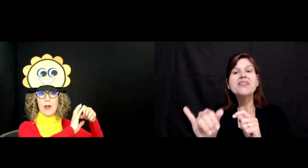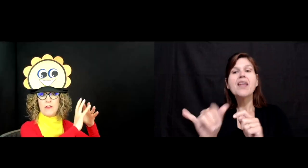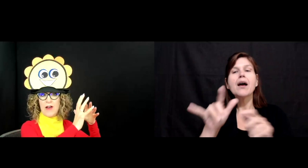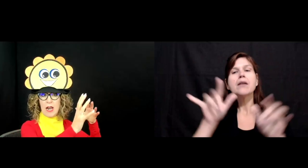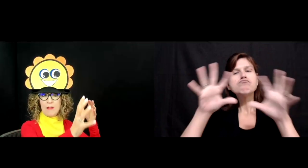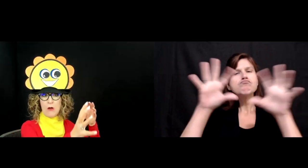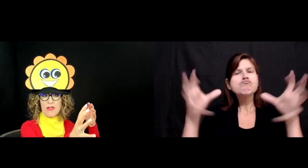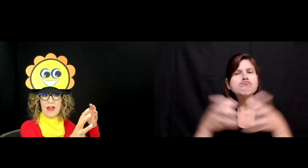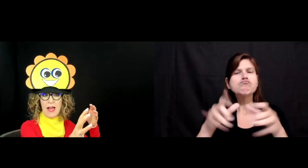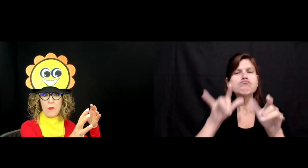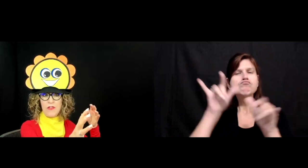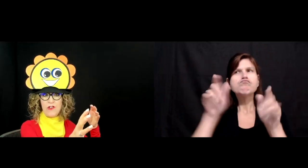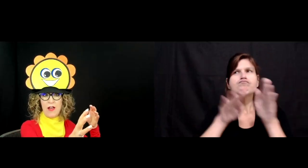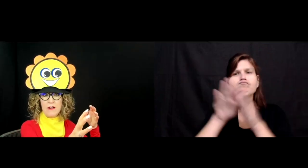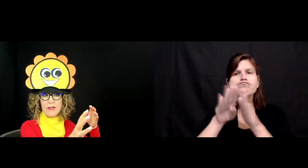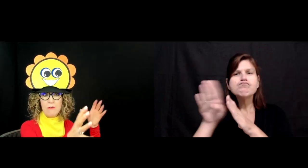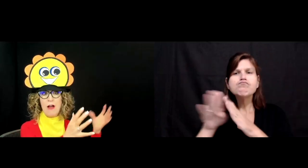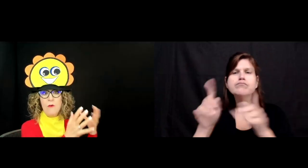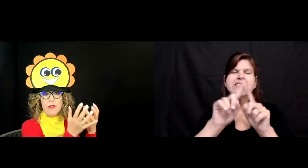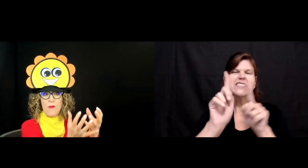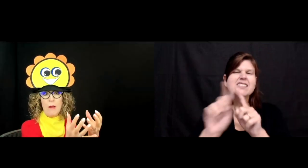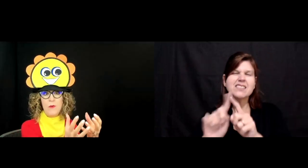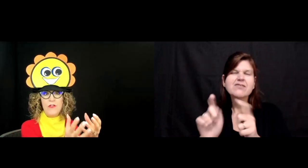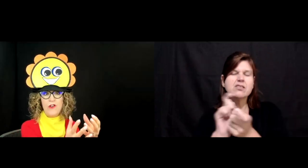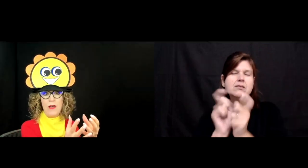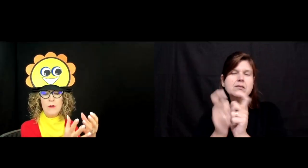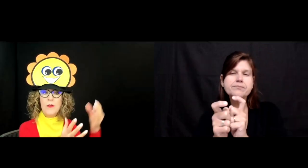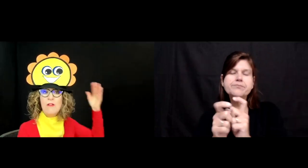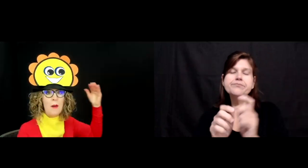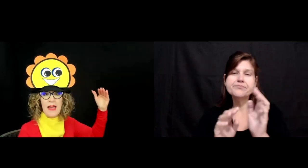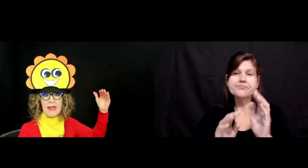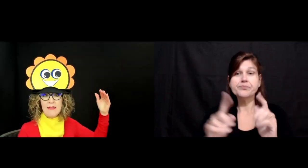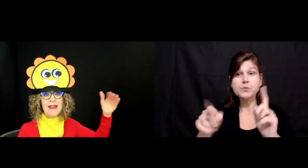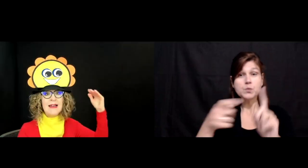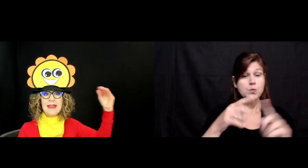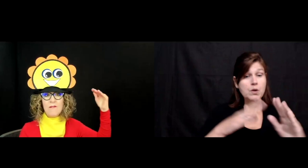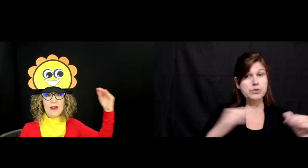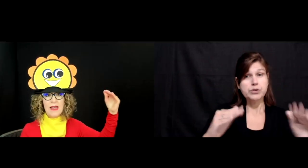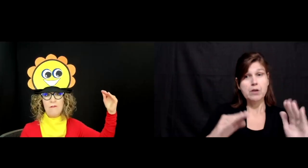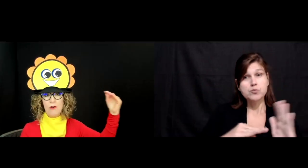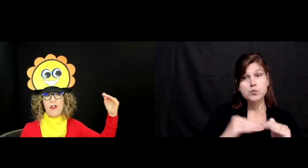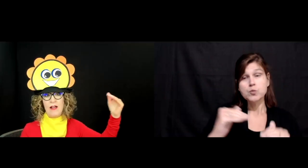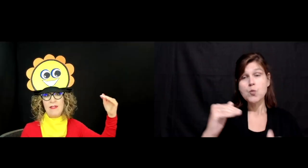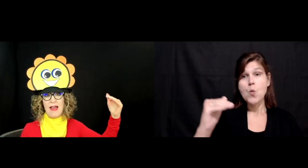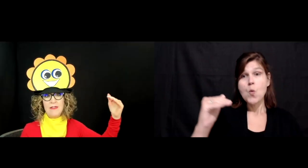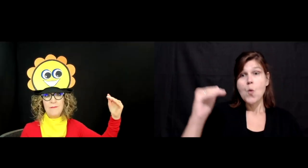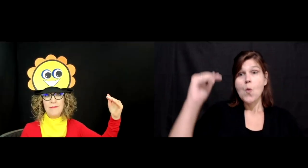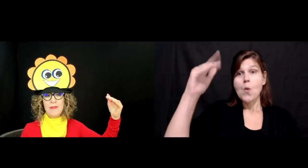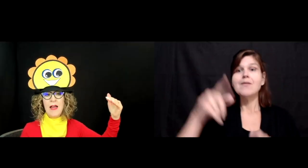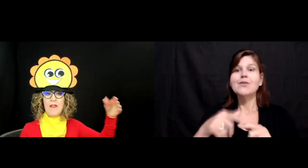that develops over time with the child. It grows and develops with the child, but those planes never leave your child's head.